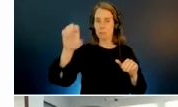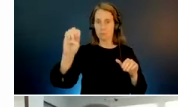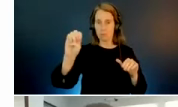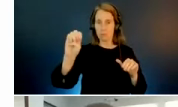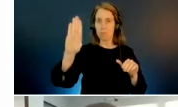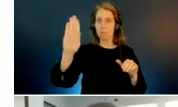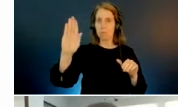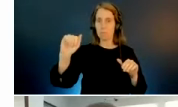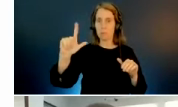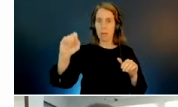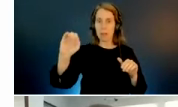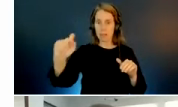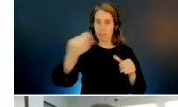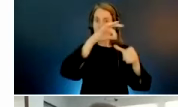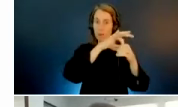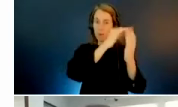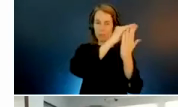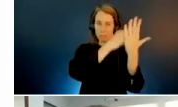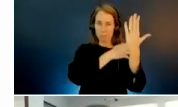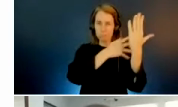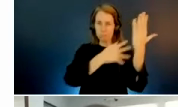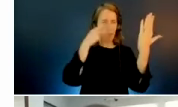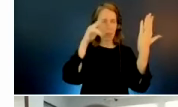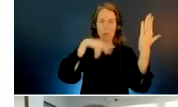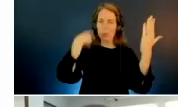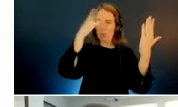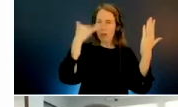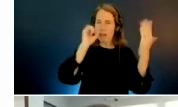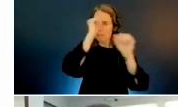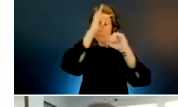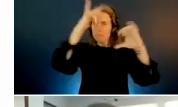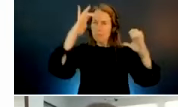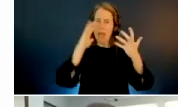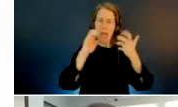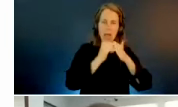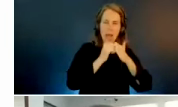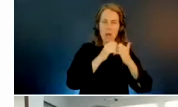is going to be on the ballot um find my polling place get my absentee application